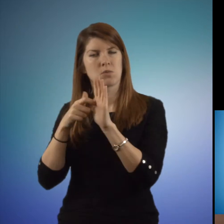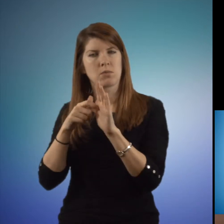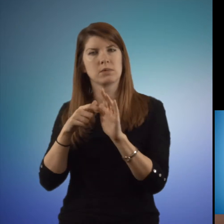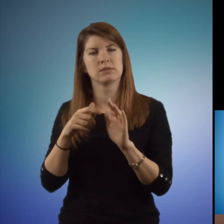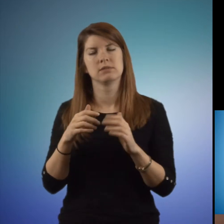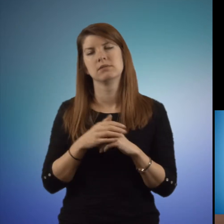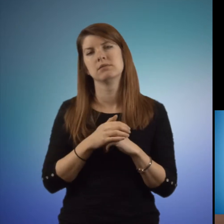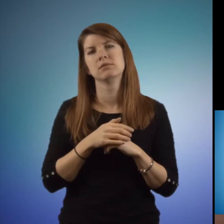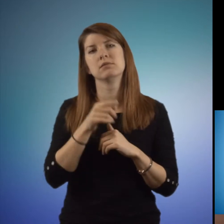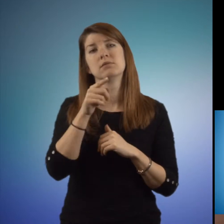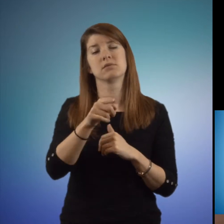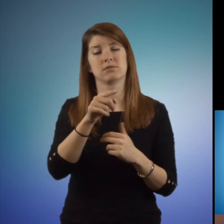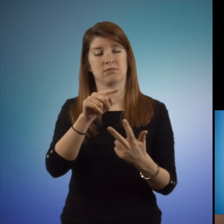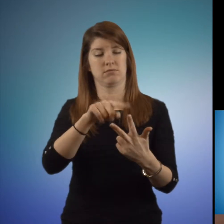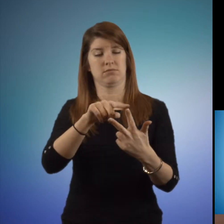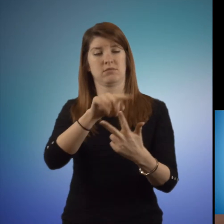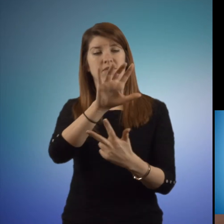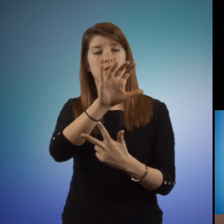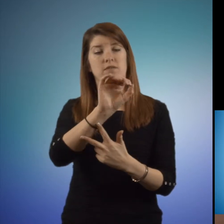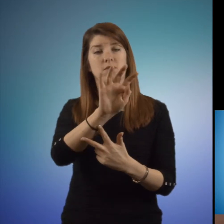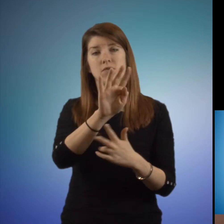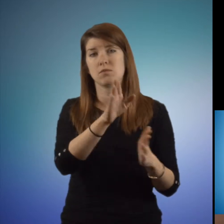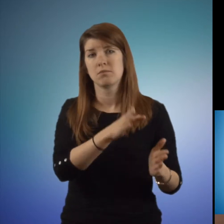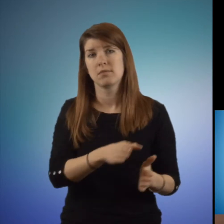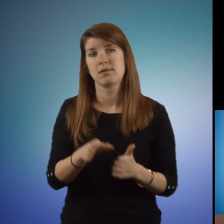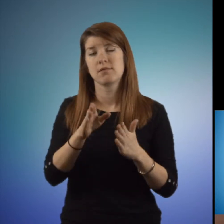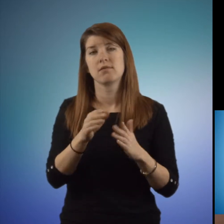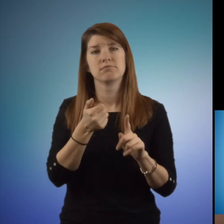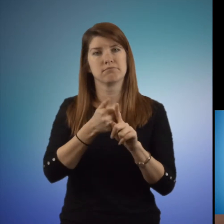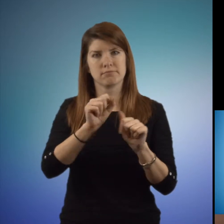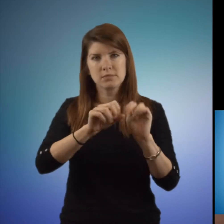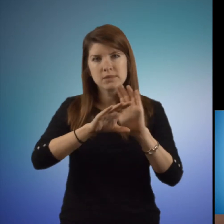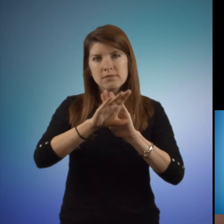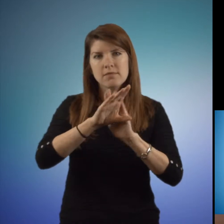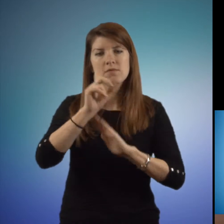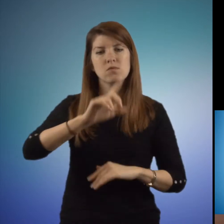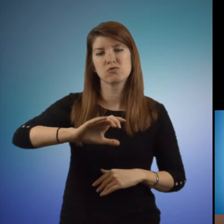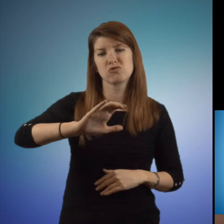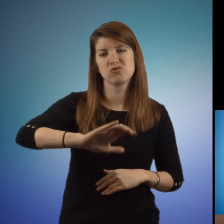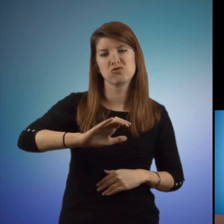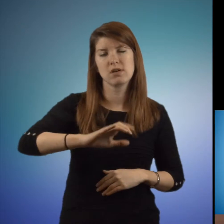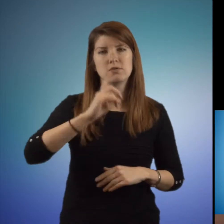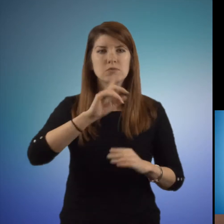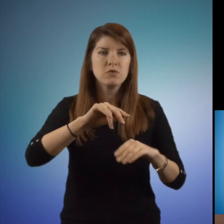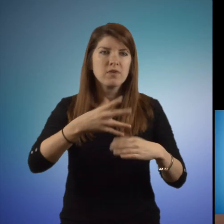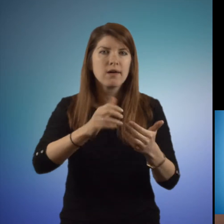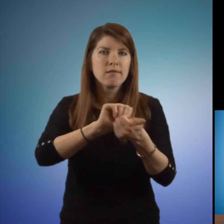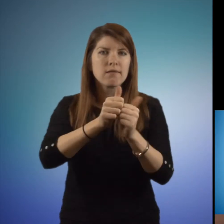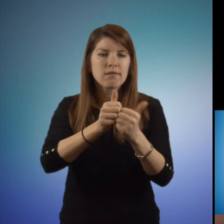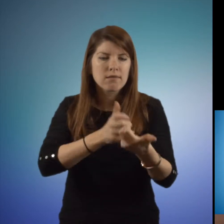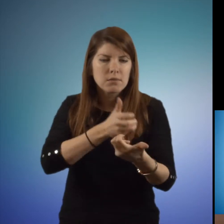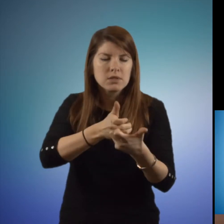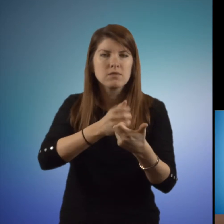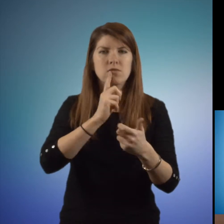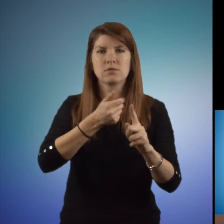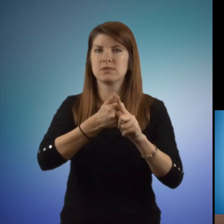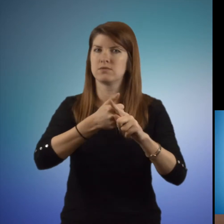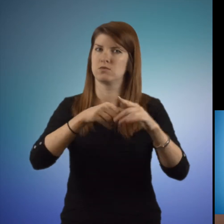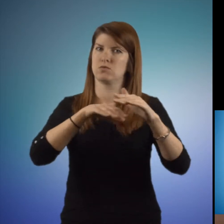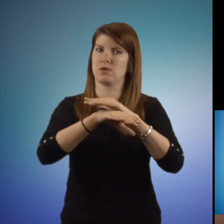And a 504 plan can be developed for a child to provide accommodations so that they can access their instruction.